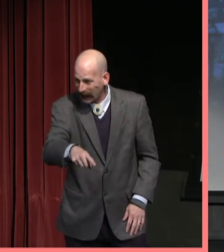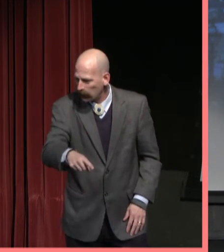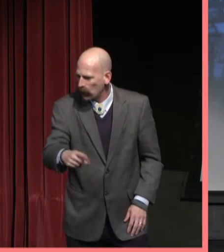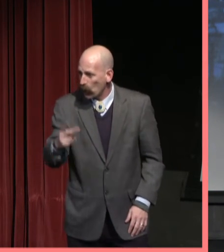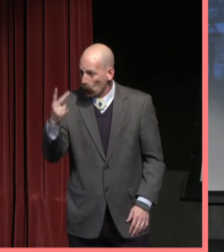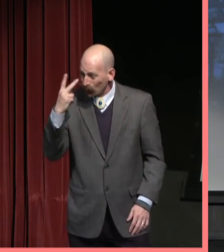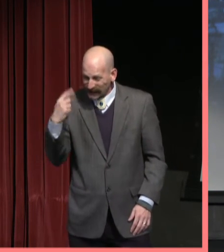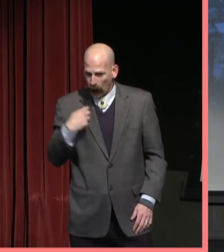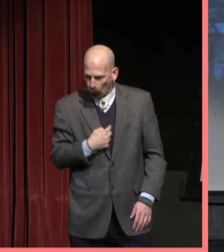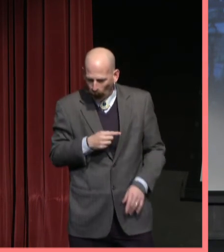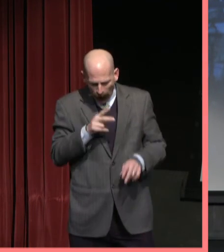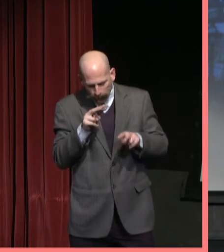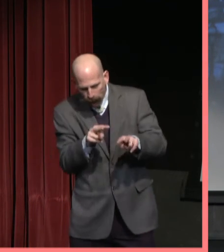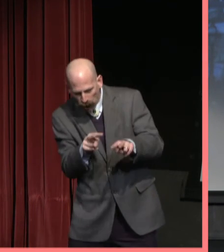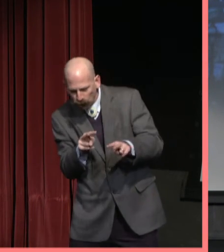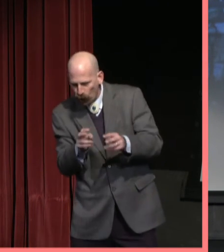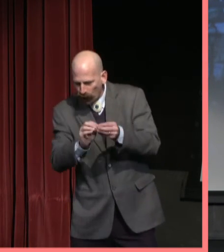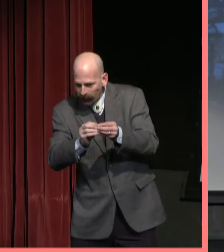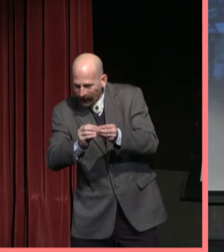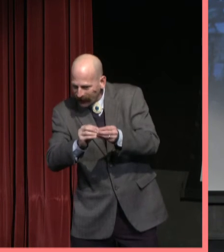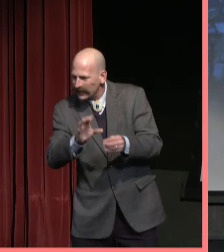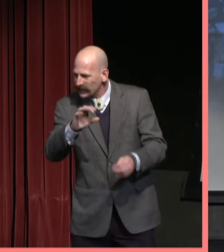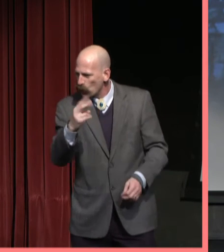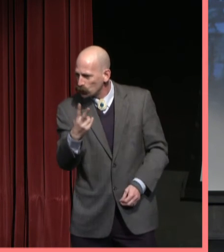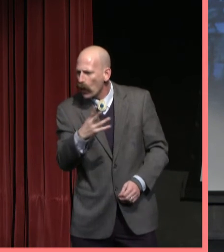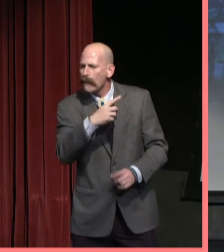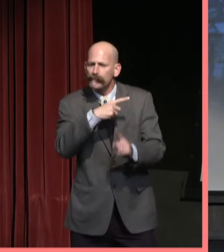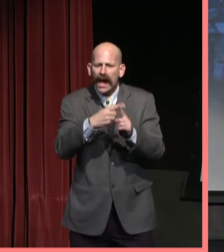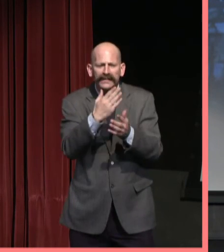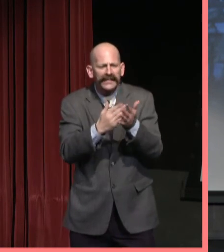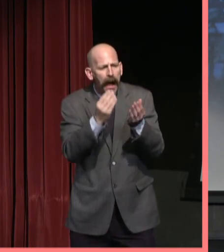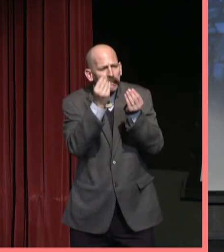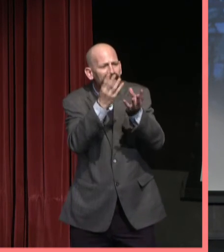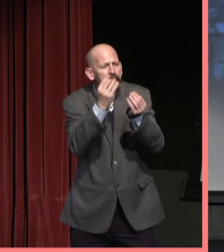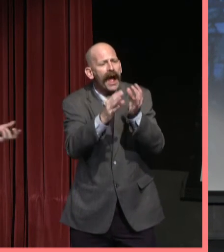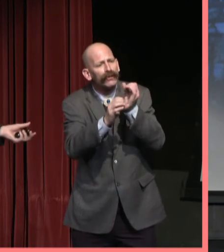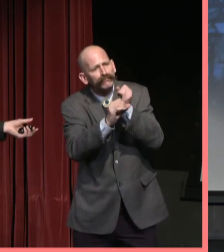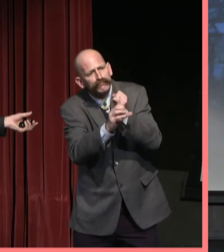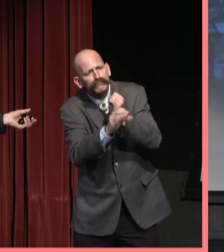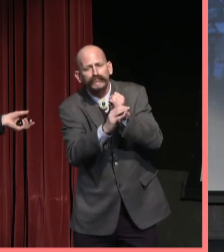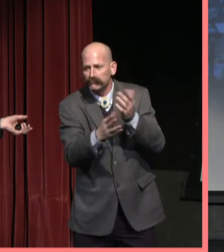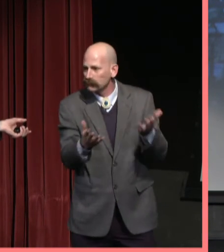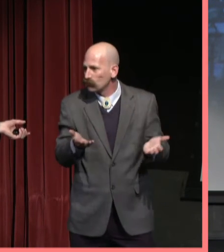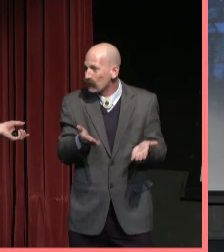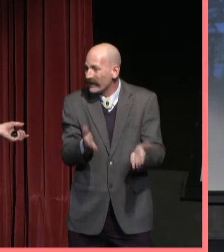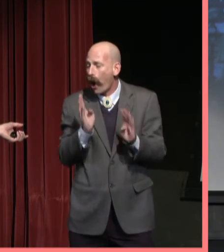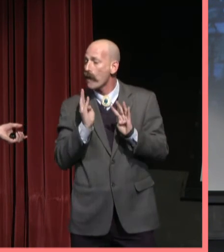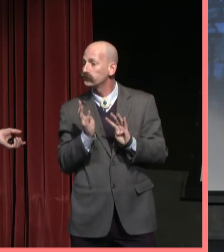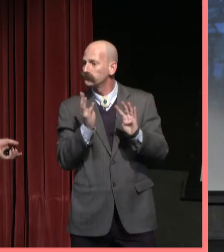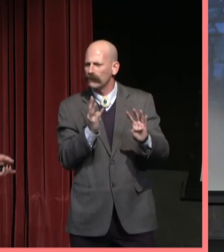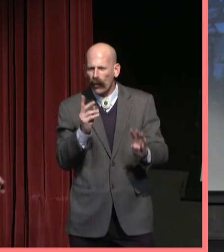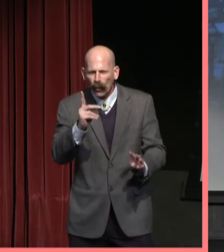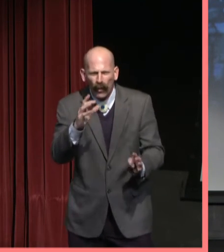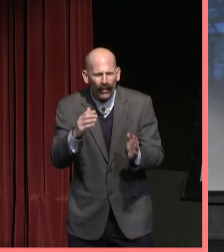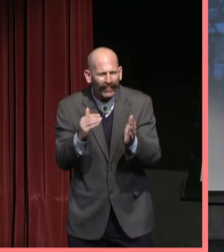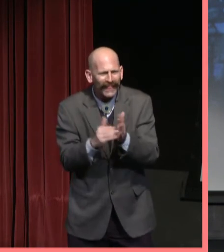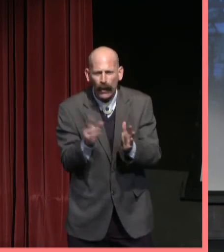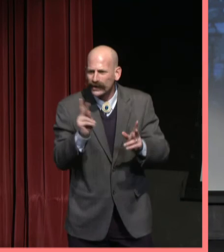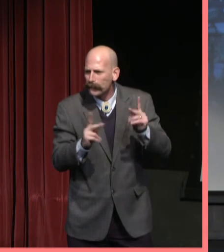at London Eye and some information stuff, telling them about it. You've got hundreds of thousands of people coming to this demonstration,